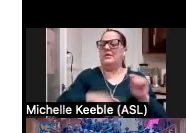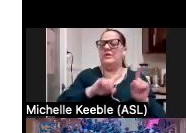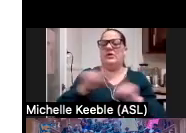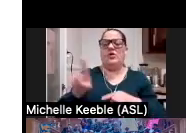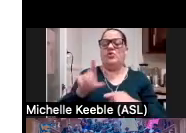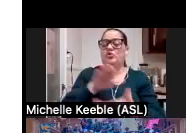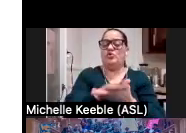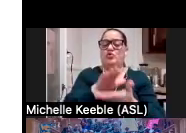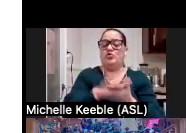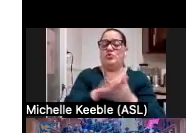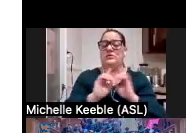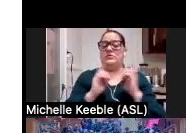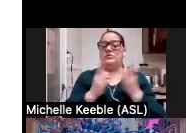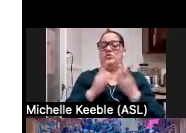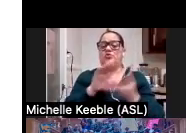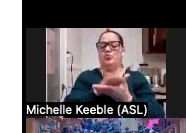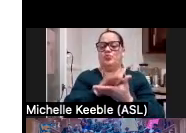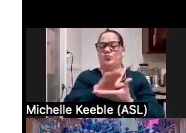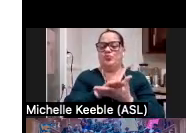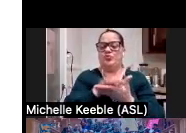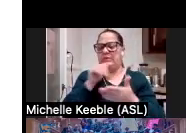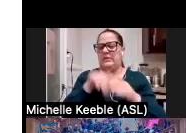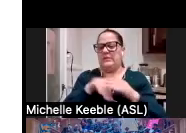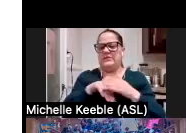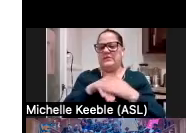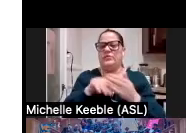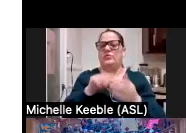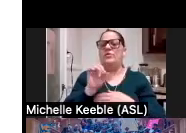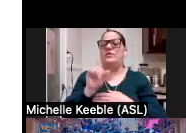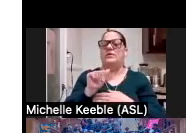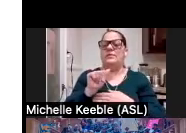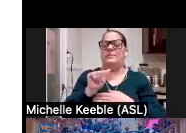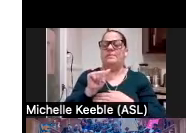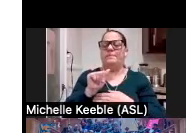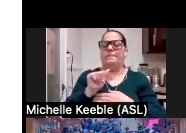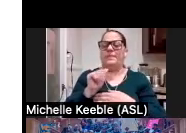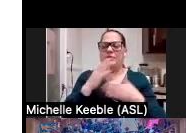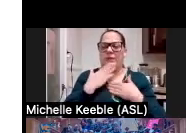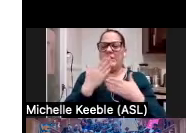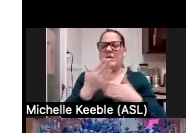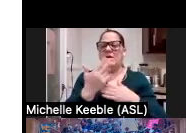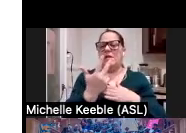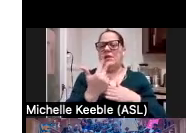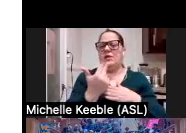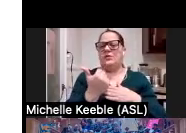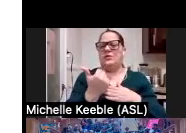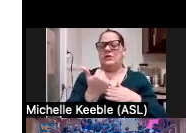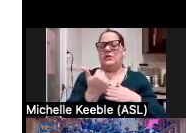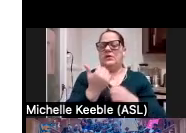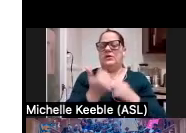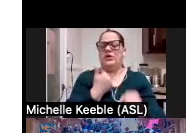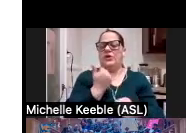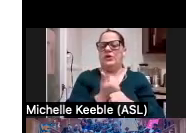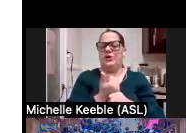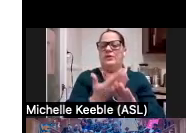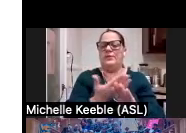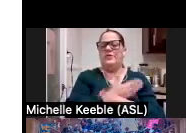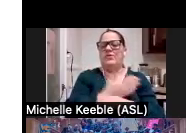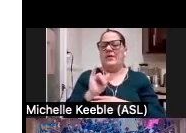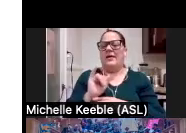district schools were accessible. And this was a good uh 13 years before the passage of the IDEA